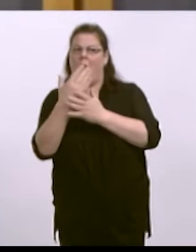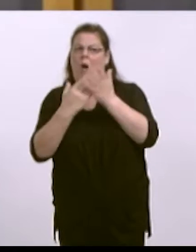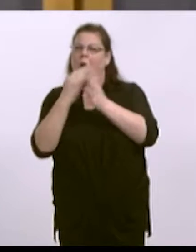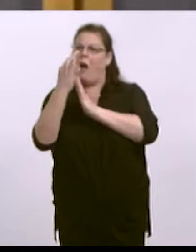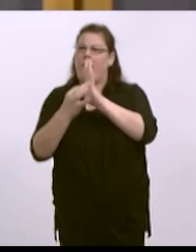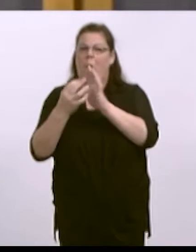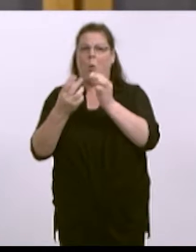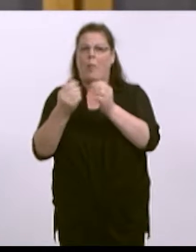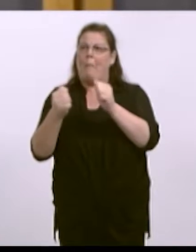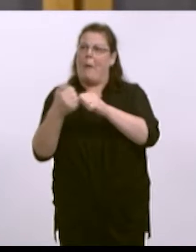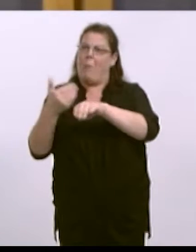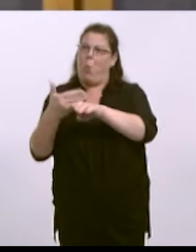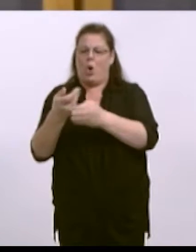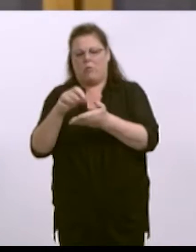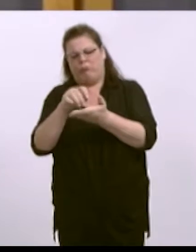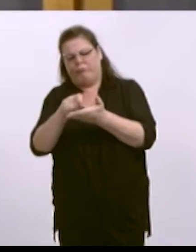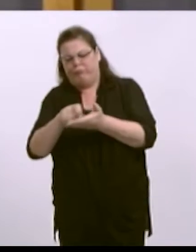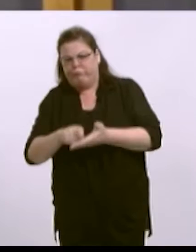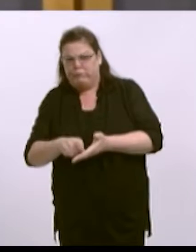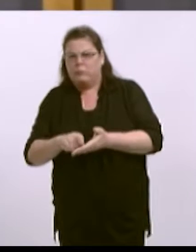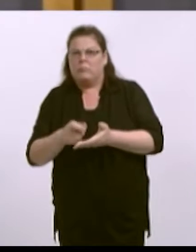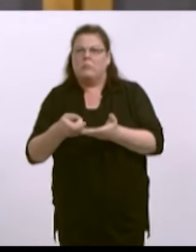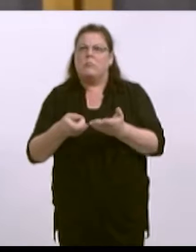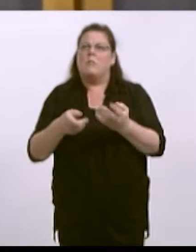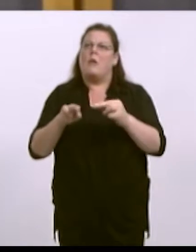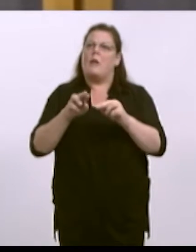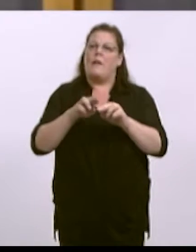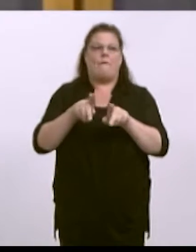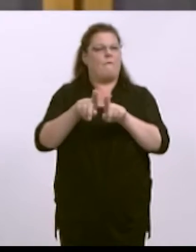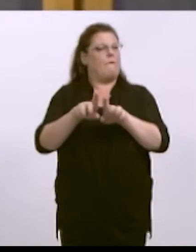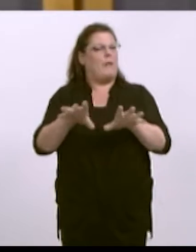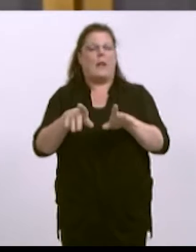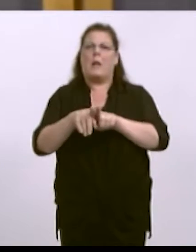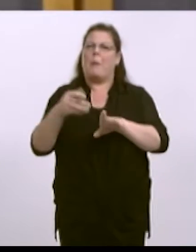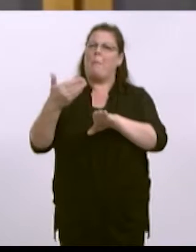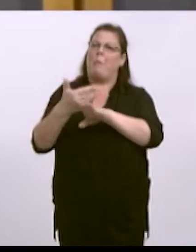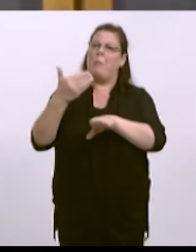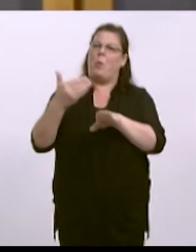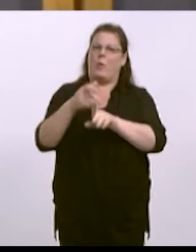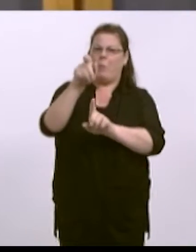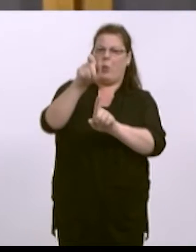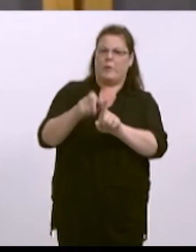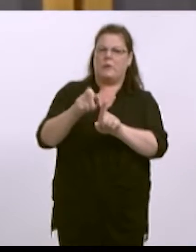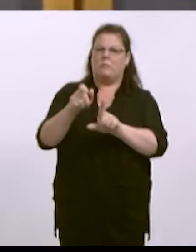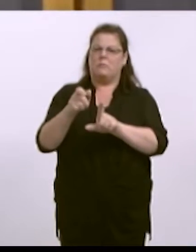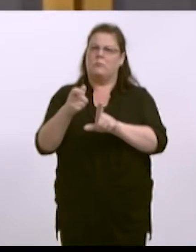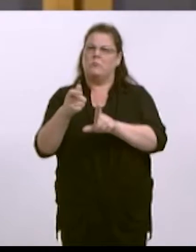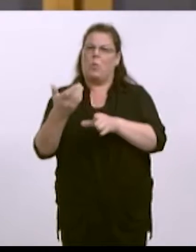and, if that were to be done as employed personsóemployed by local health boardsówe would likely get